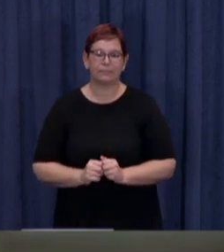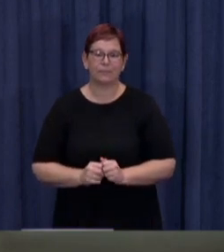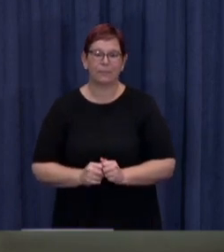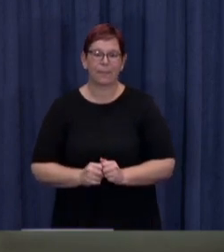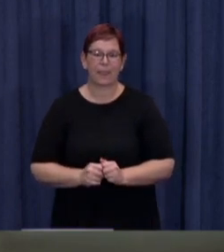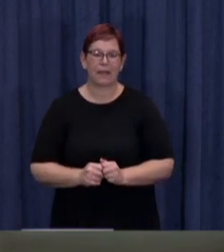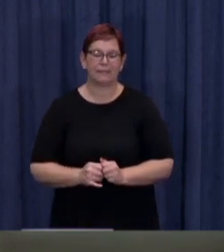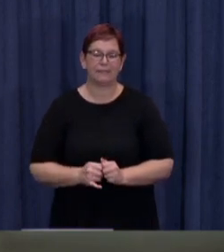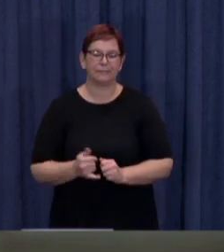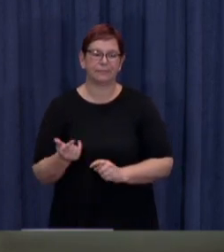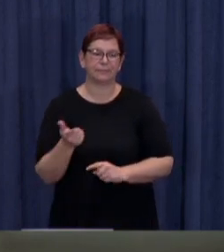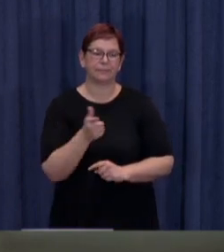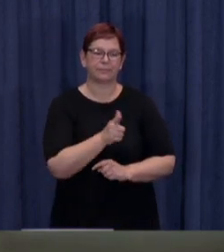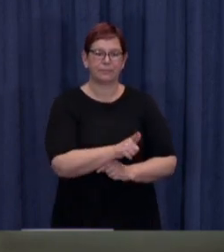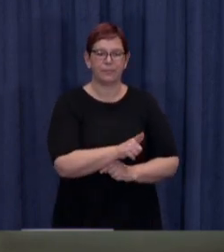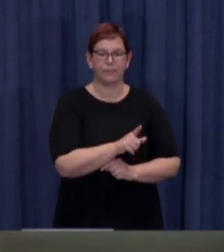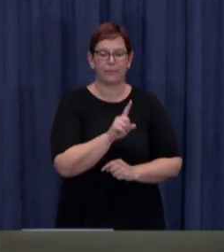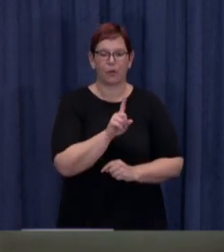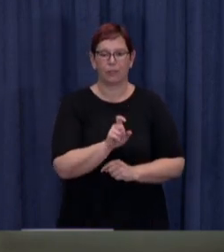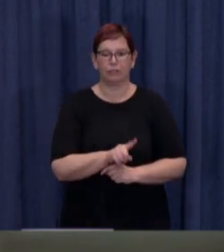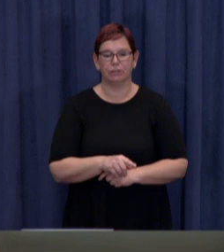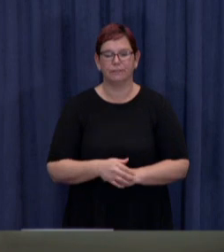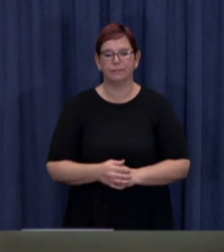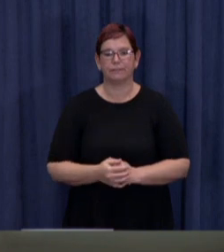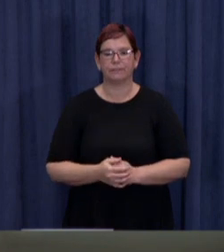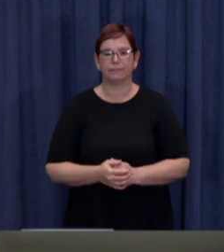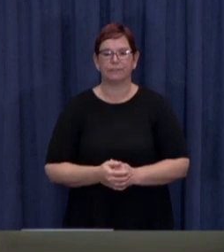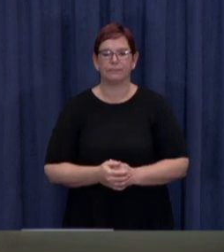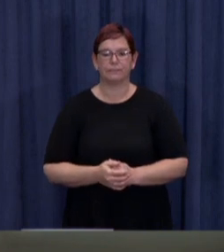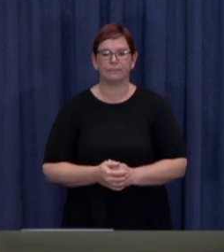Mayor Tory can you please tell us it's a it's a dramatic move to